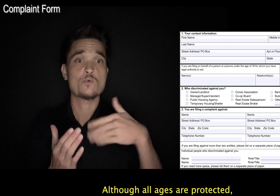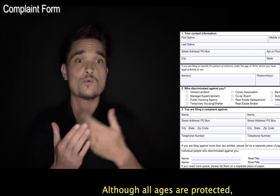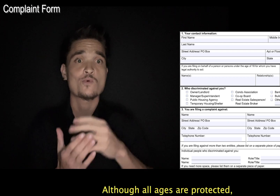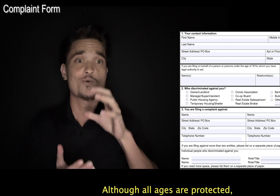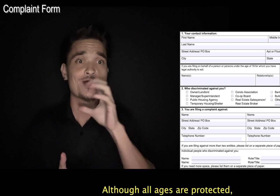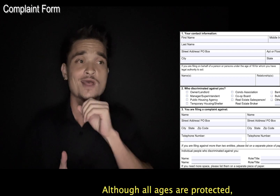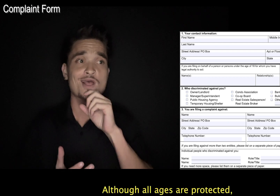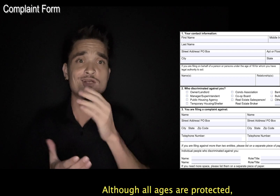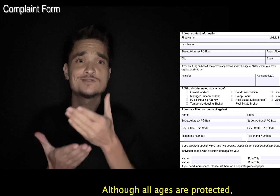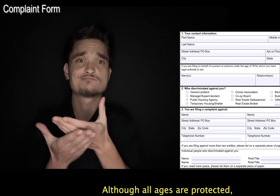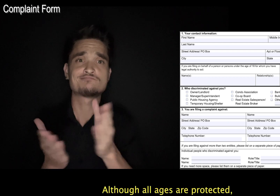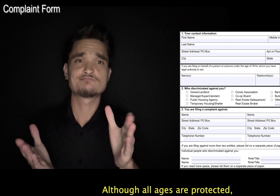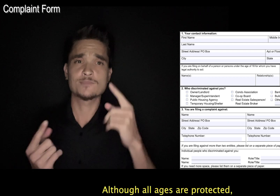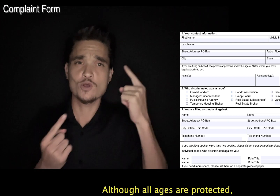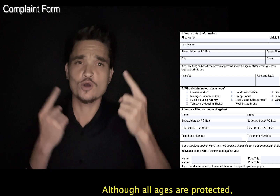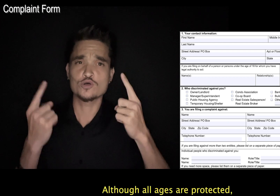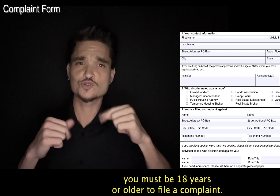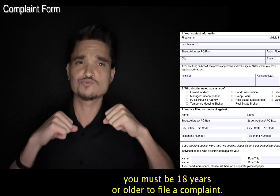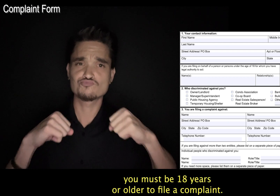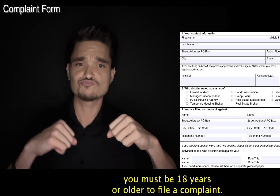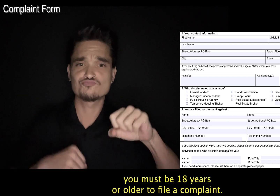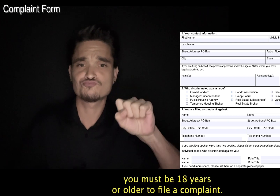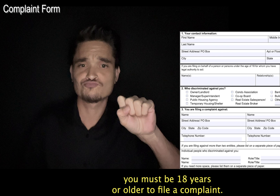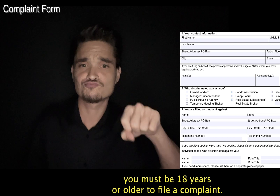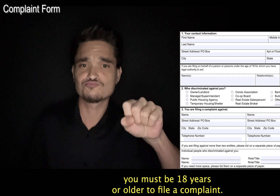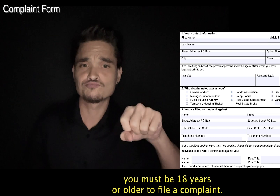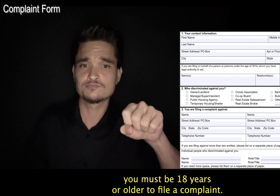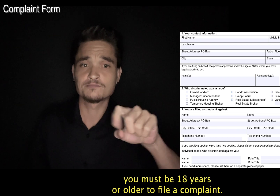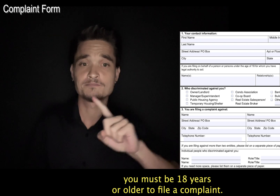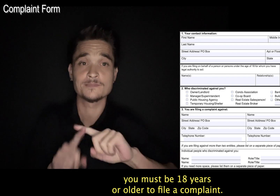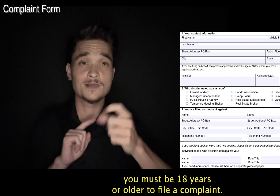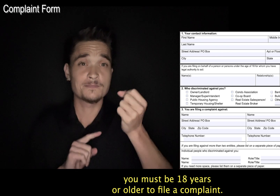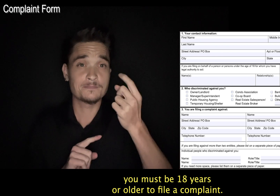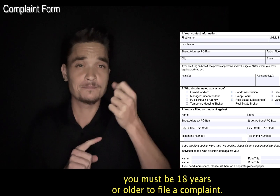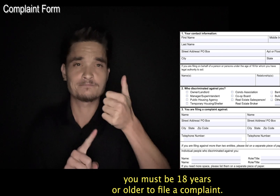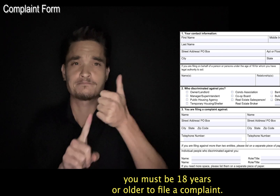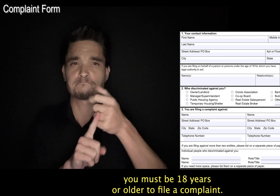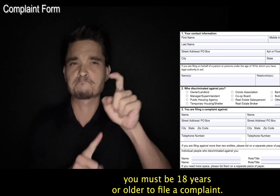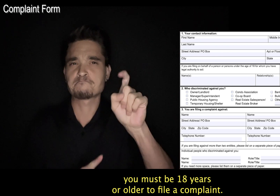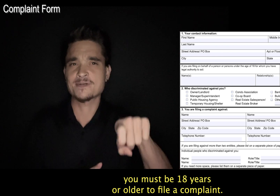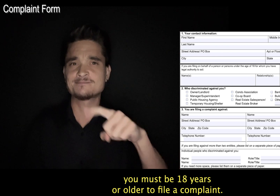Although all ages are protected, you must be 18 years or older to file a complaint.